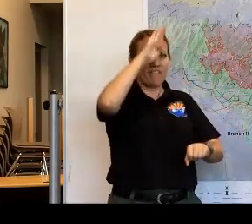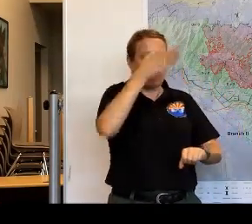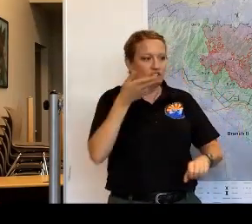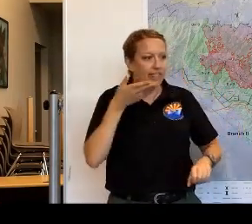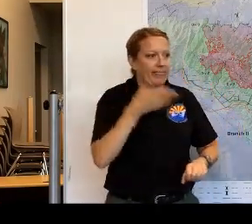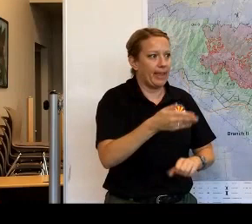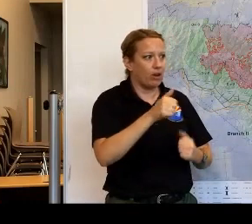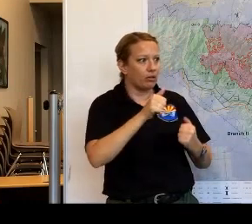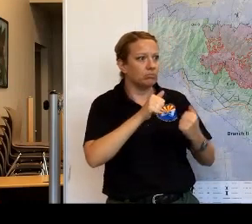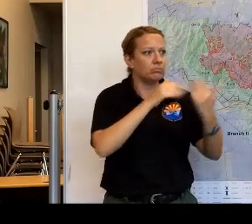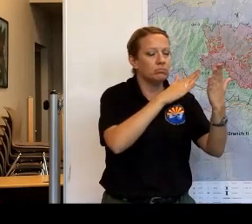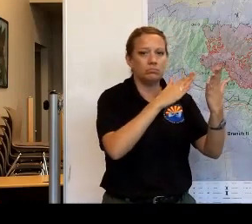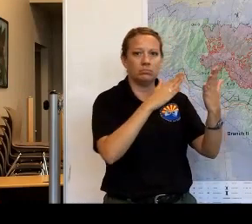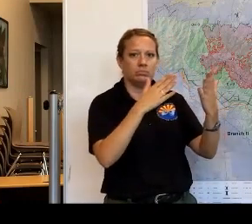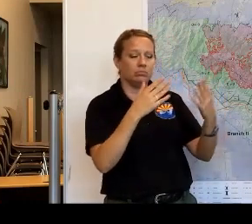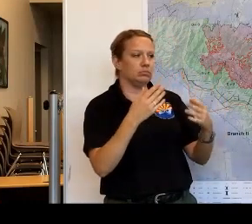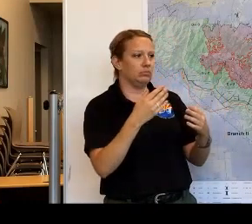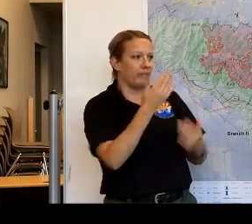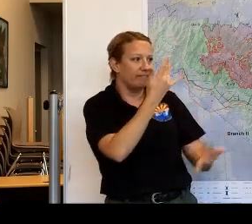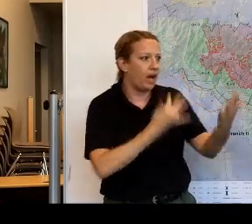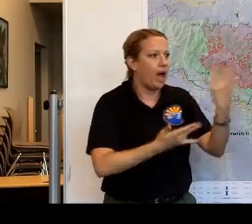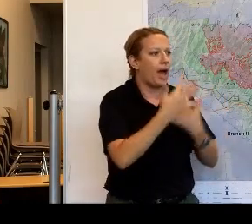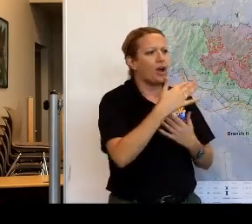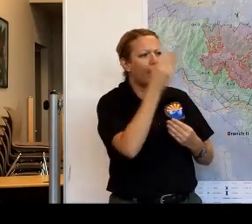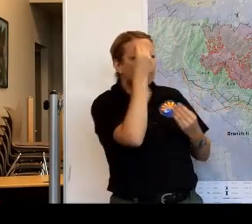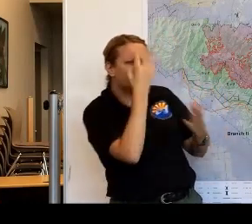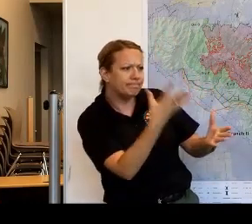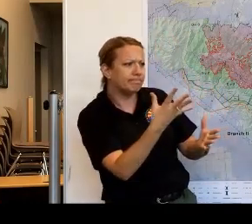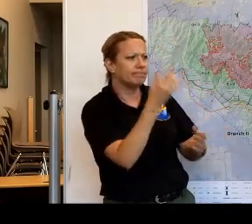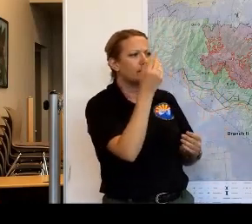I'm really talking to them giving them an idea where the fire is gonna go so that